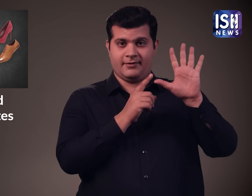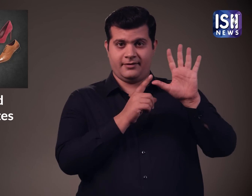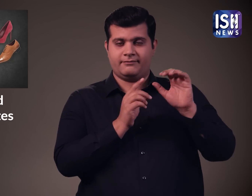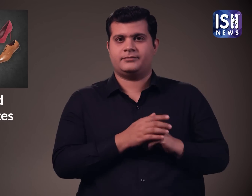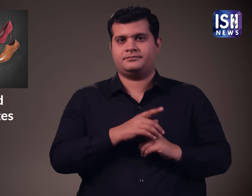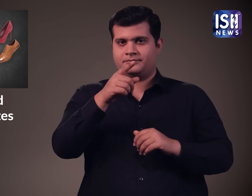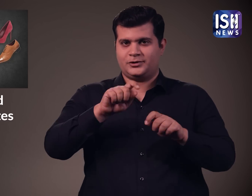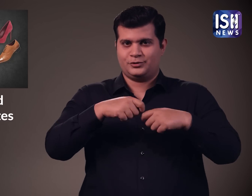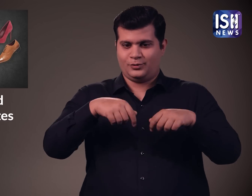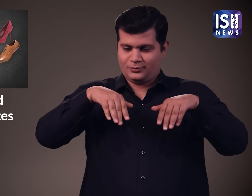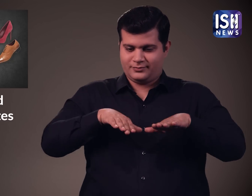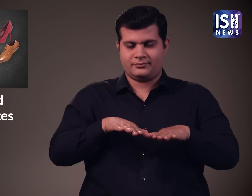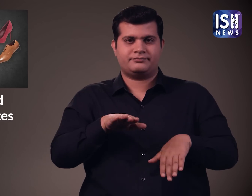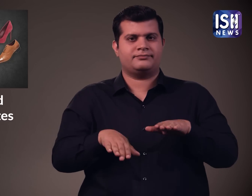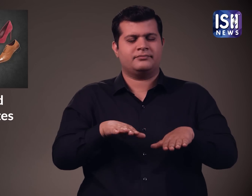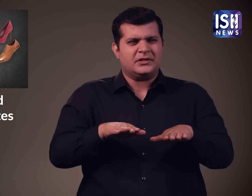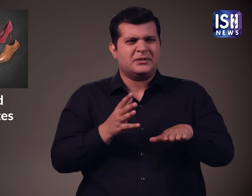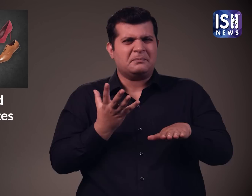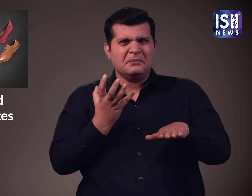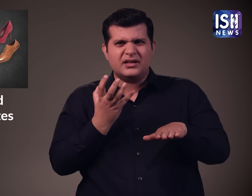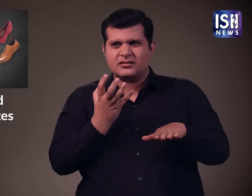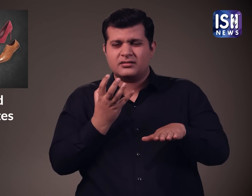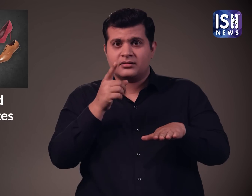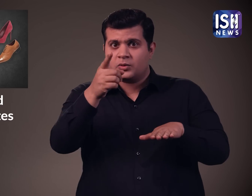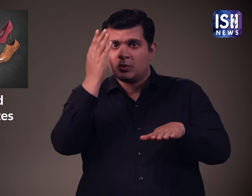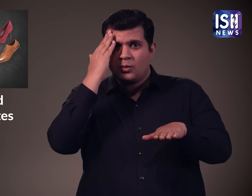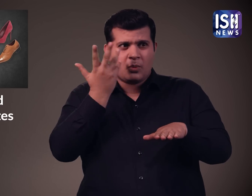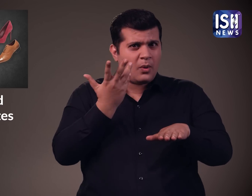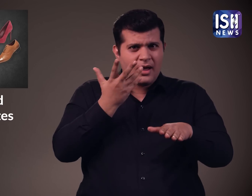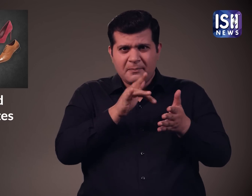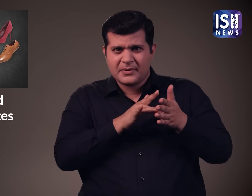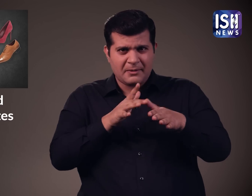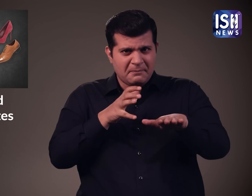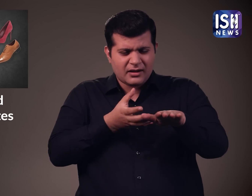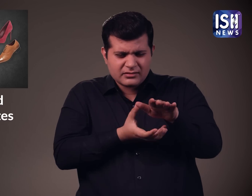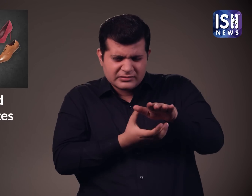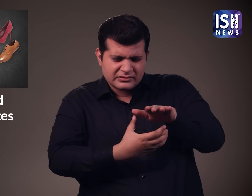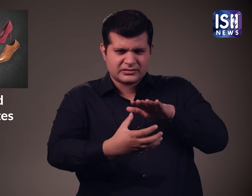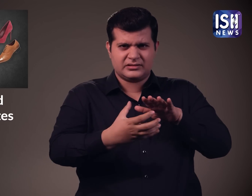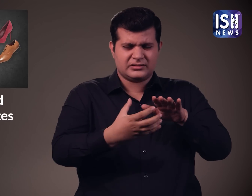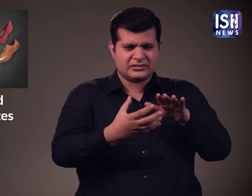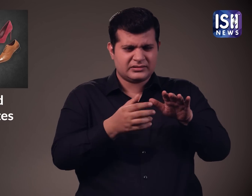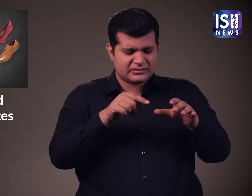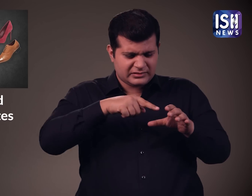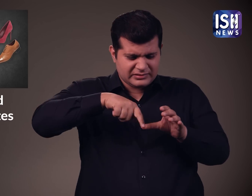If you know exactly which part of the shoes is hurting you,